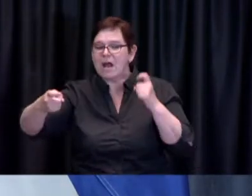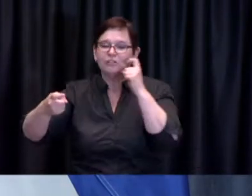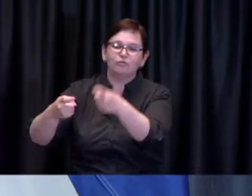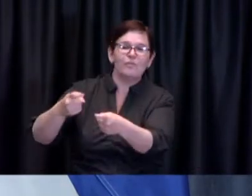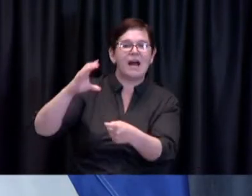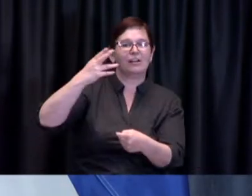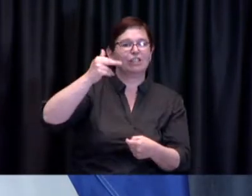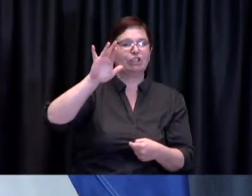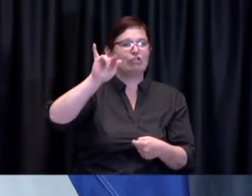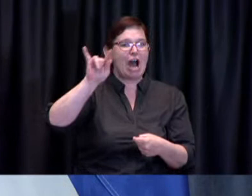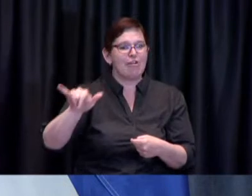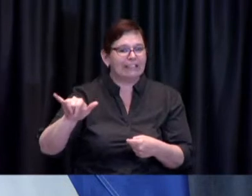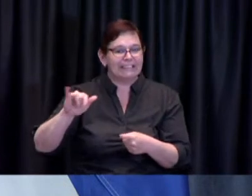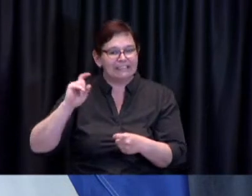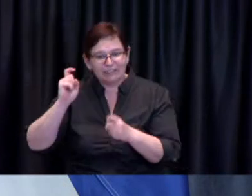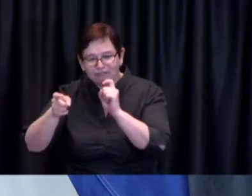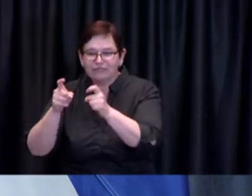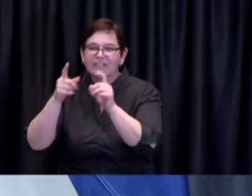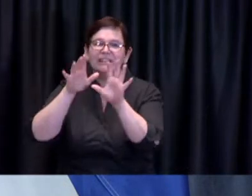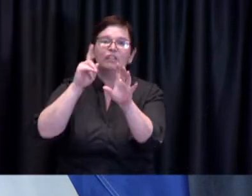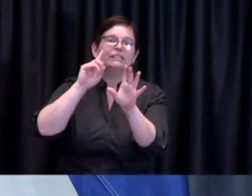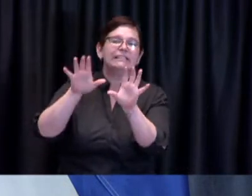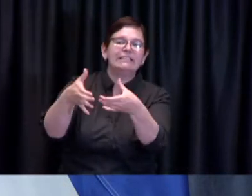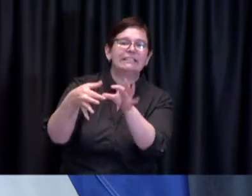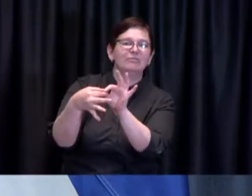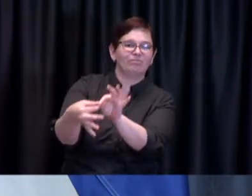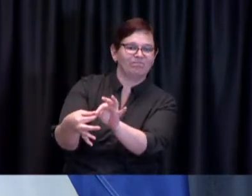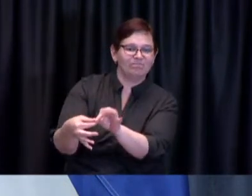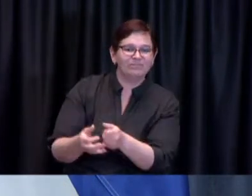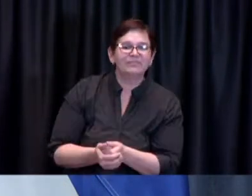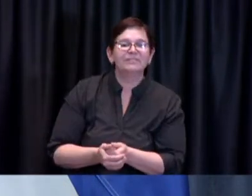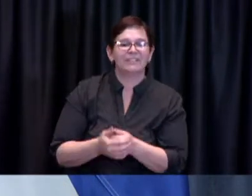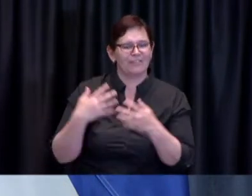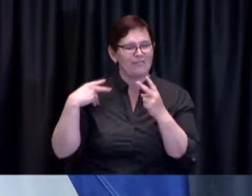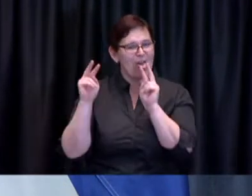that support uh people in our respective cities but i'm looking forward to an exciting series and